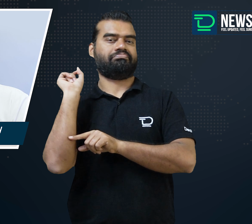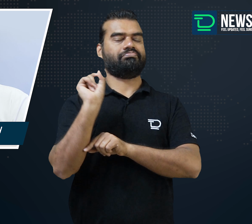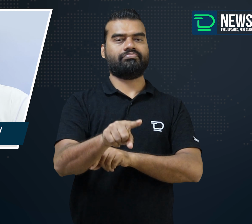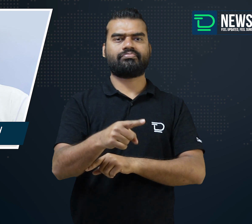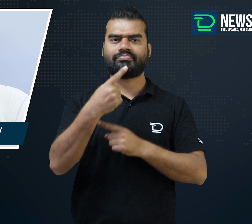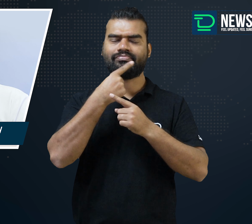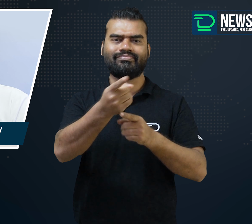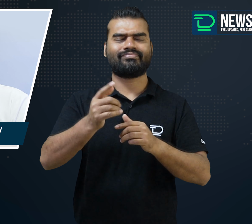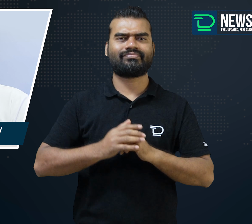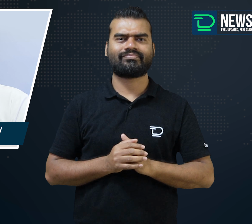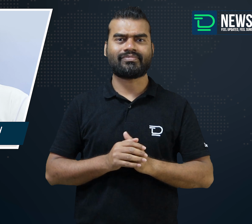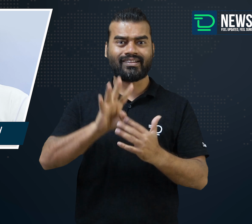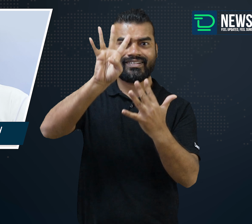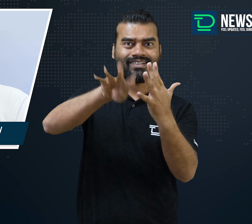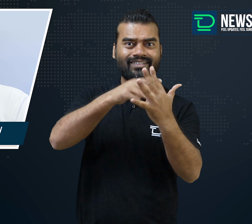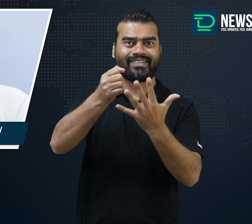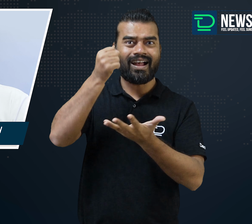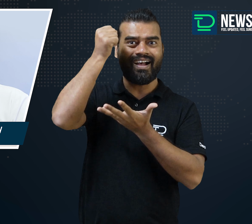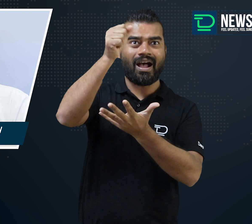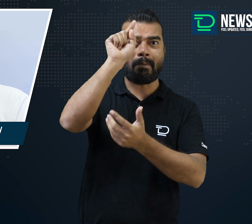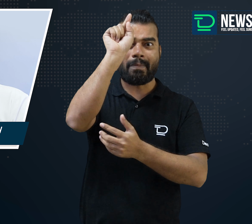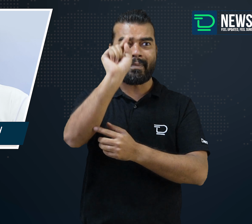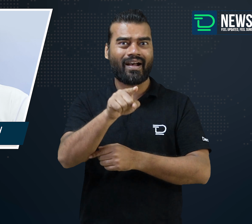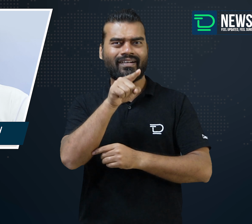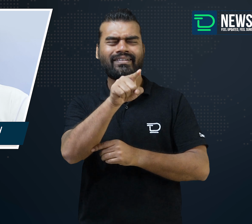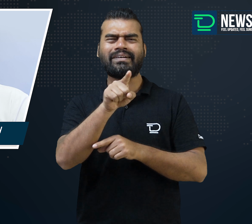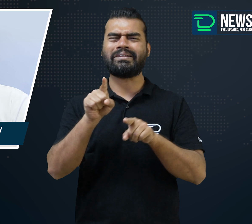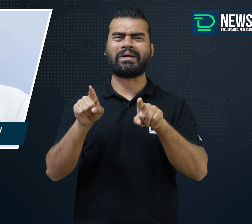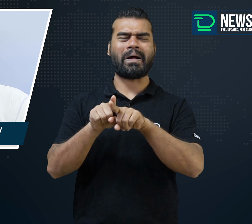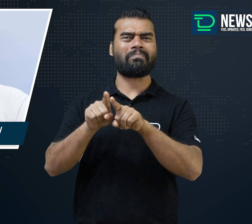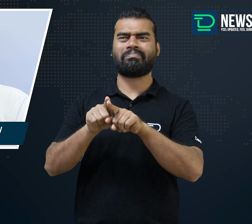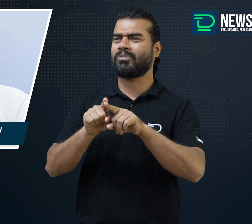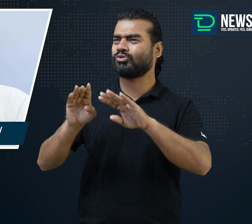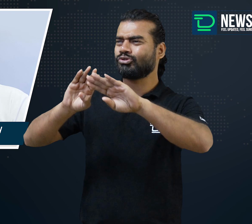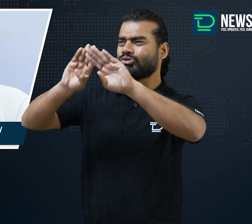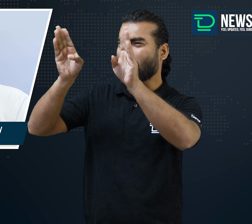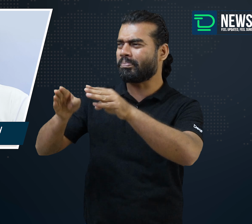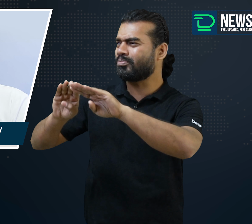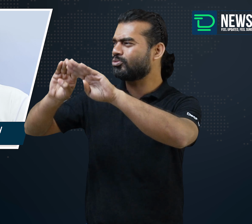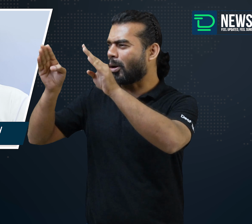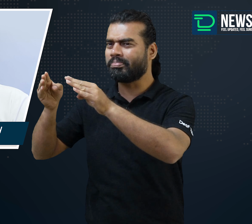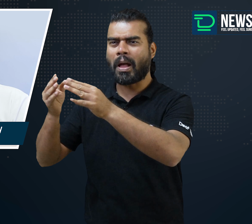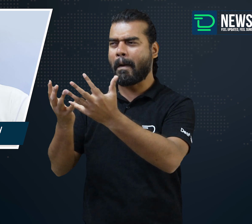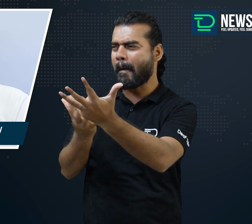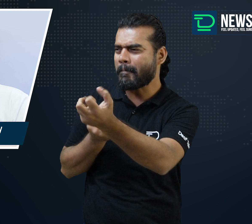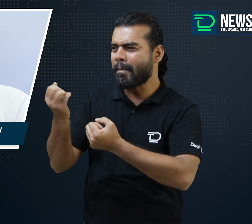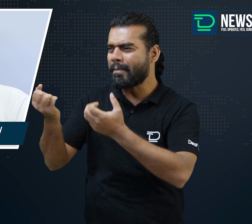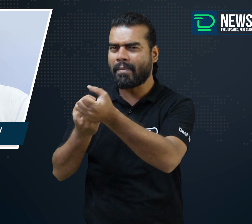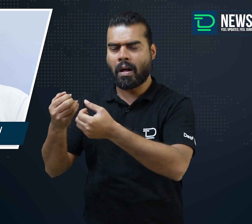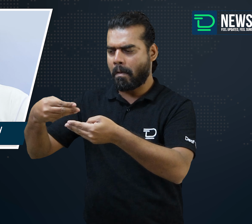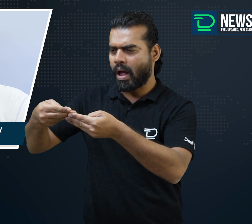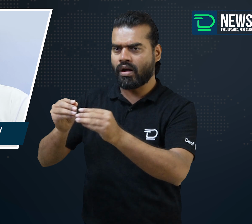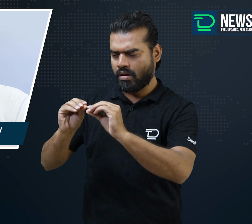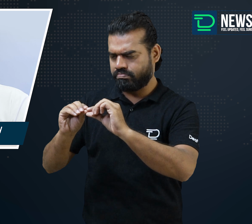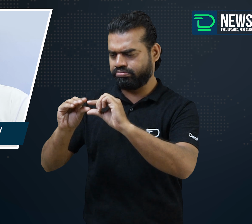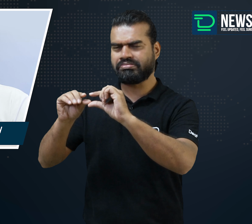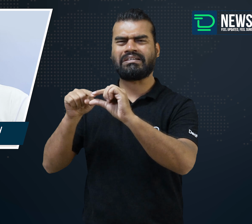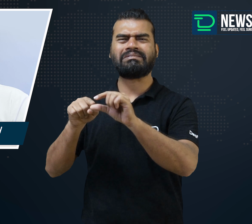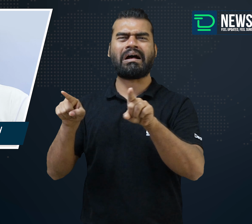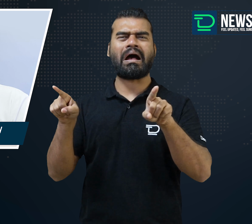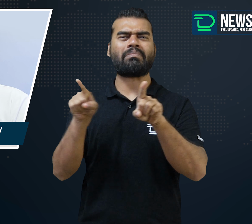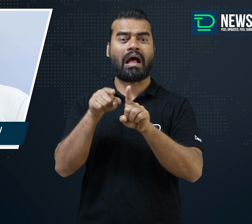It is a Grocery Store Shopkeeper's Bill not budget for the country.